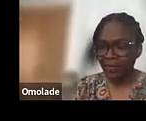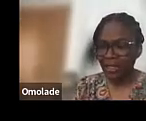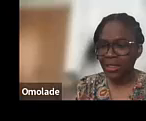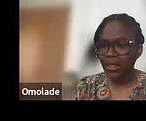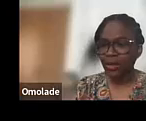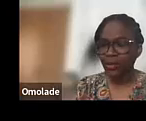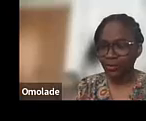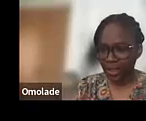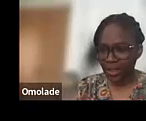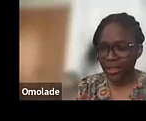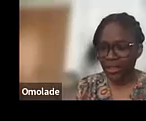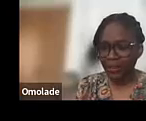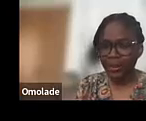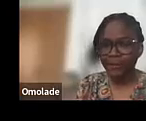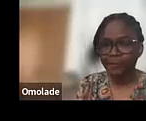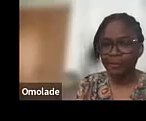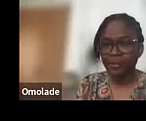have existing evidence of these things happening